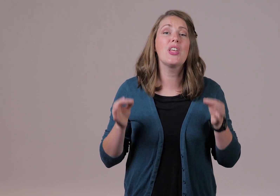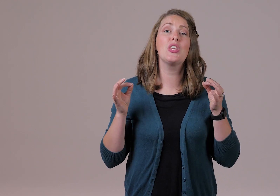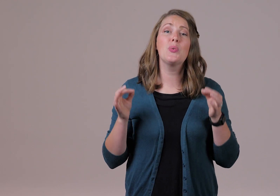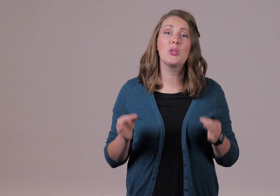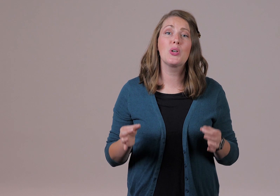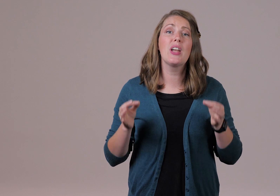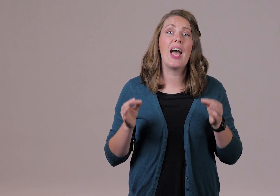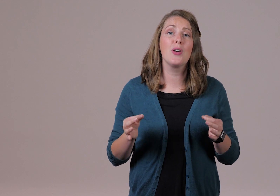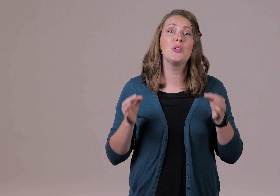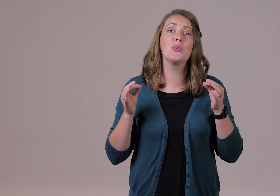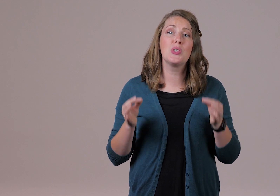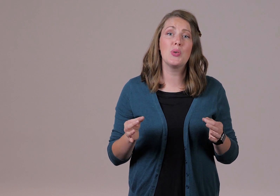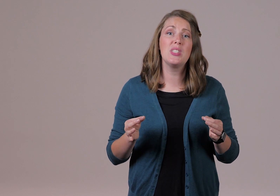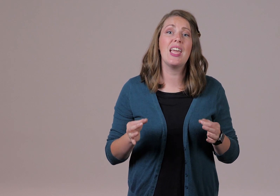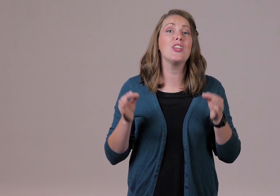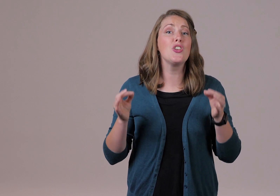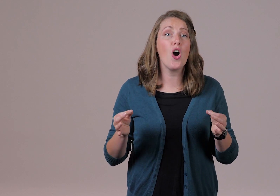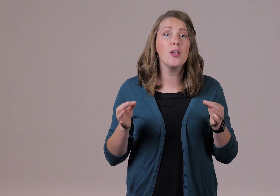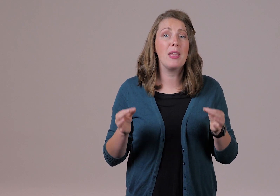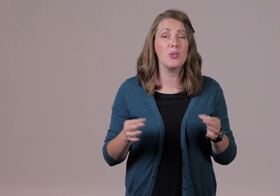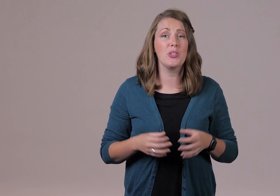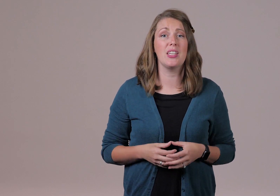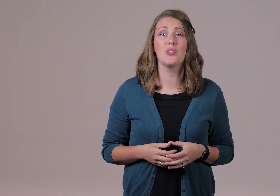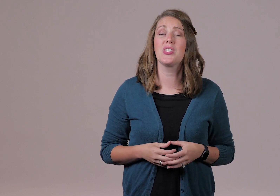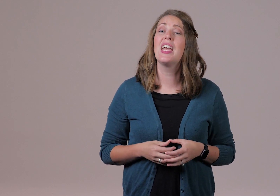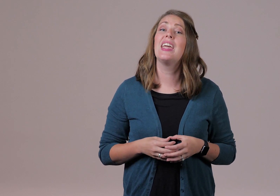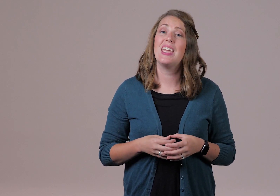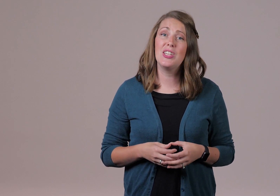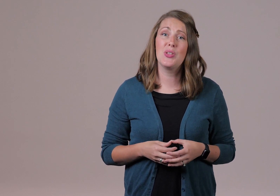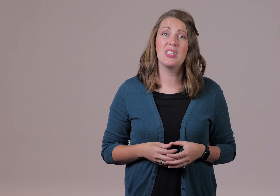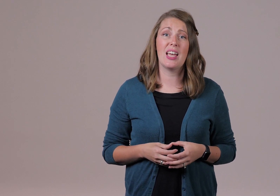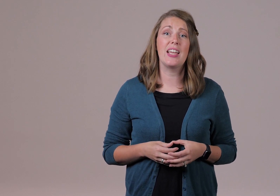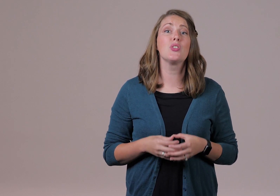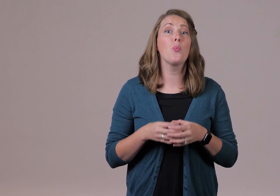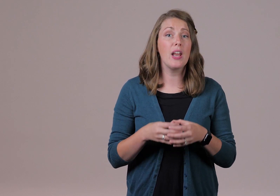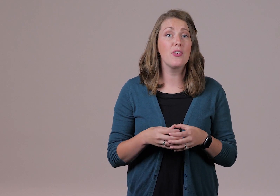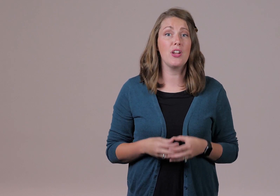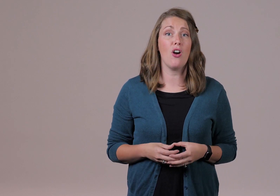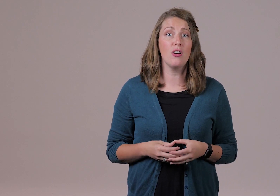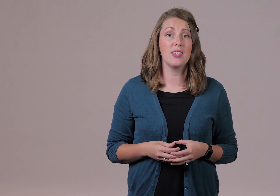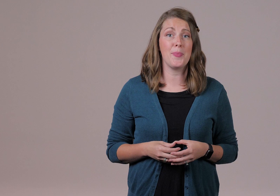that you learn how to associate non-manual signals into the signs whenever there are some.